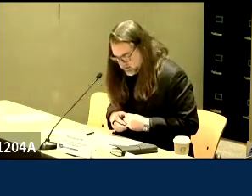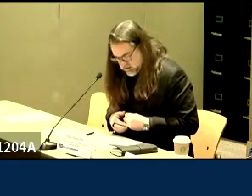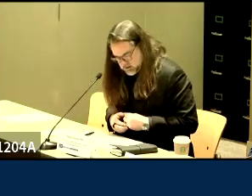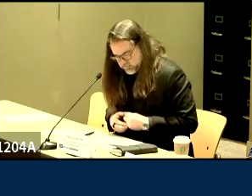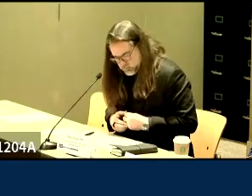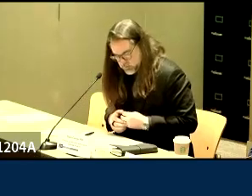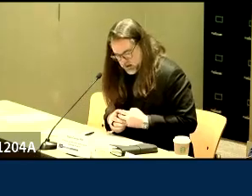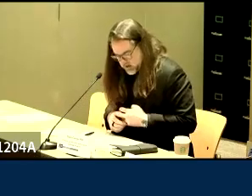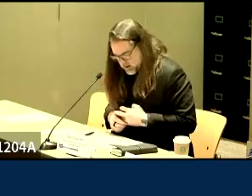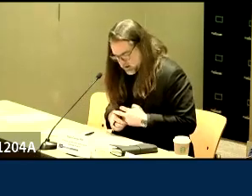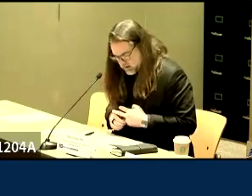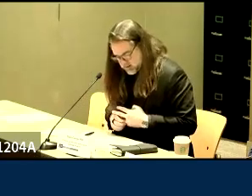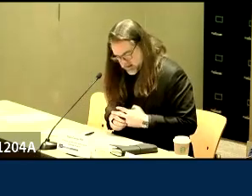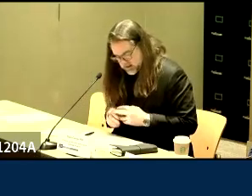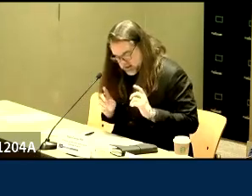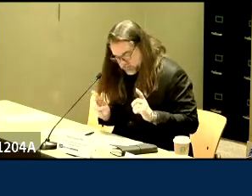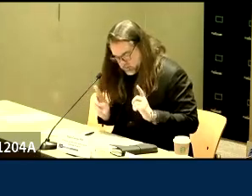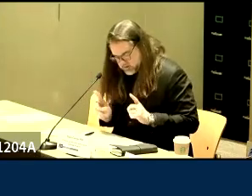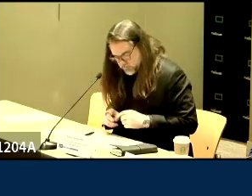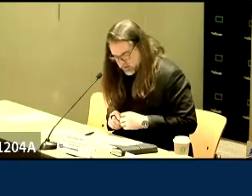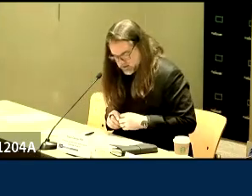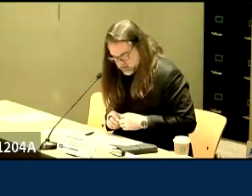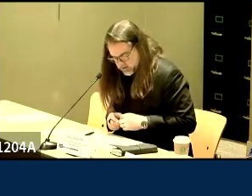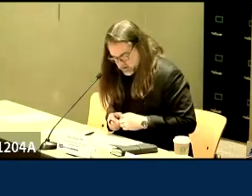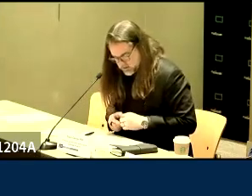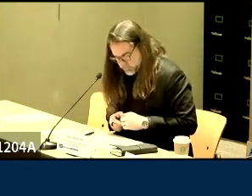to the CDC FluSight Influenza Forecasting Challenge.